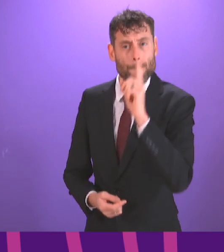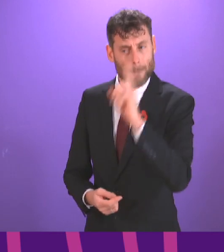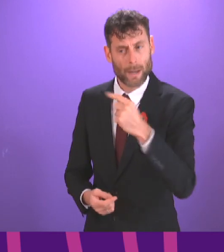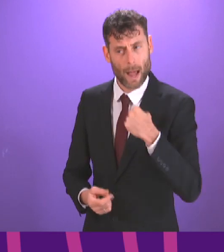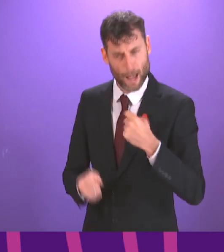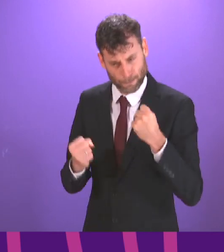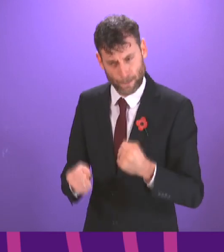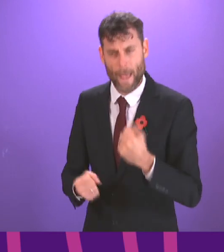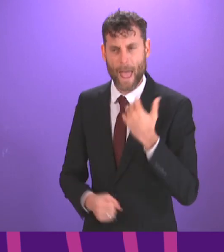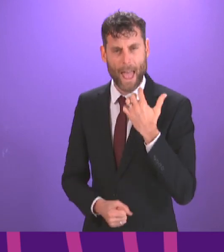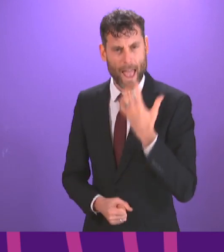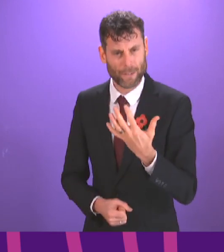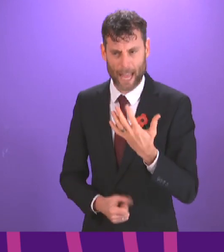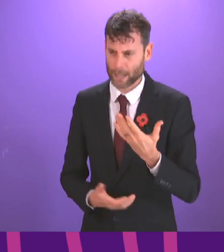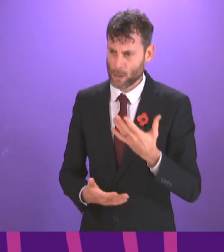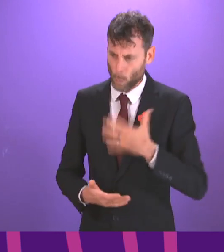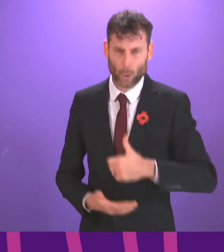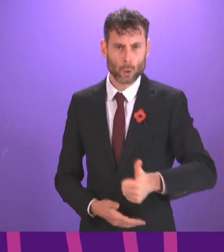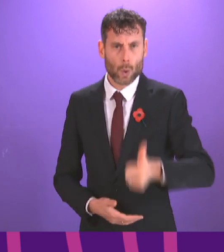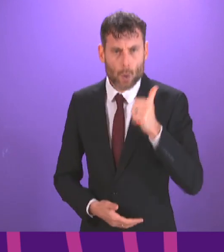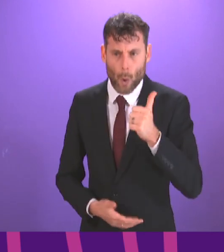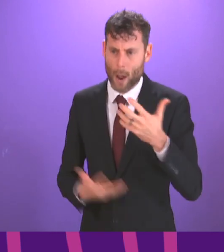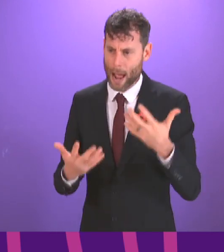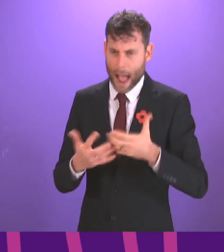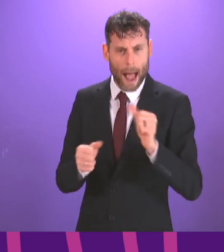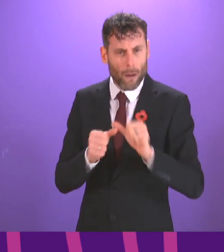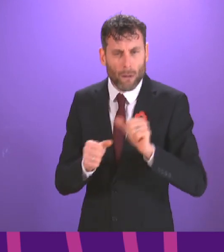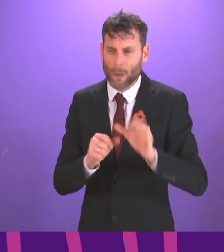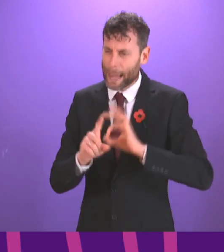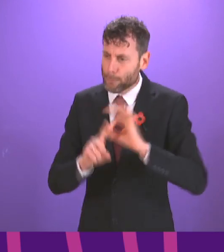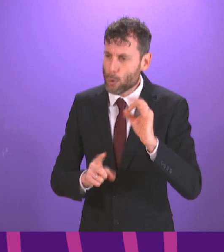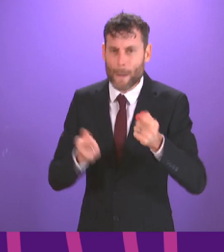each and every day as we continue to guide the country through the pandemic is to learn